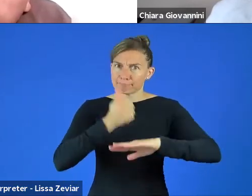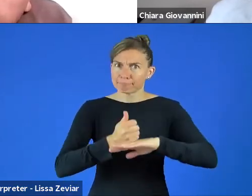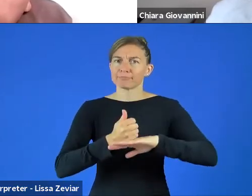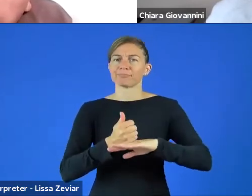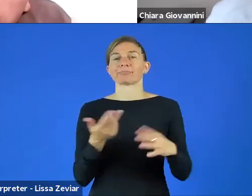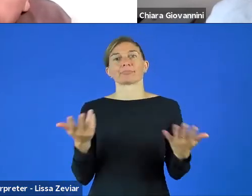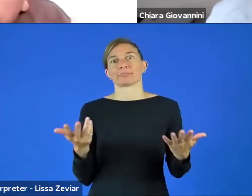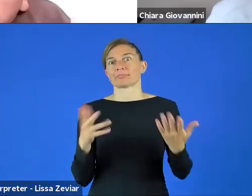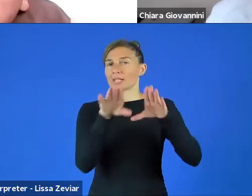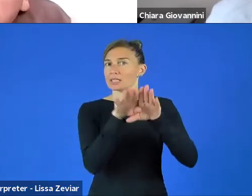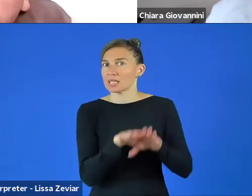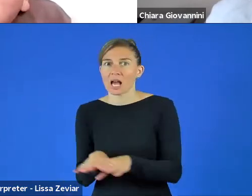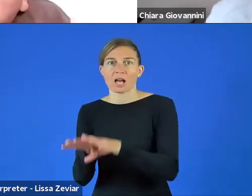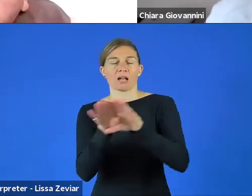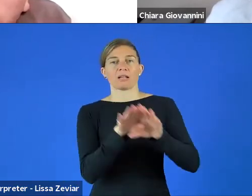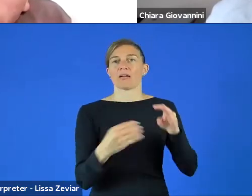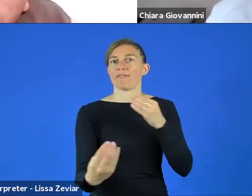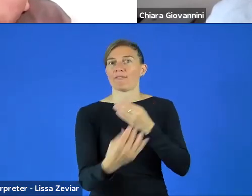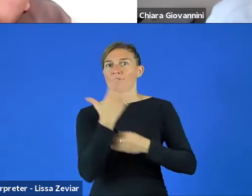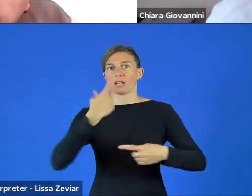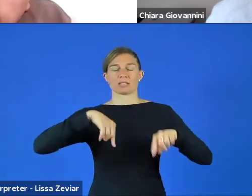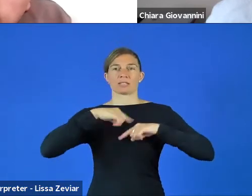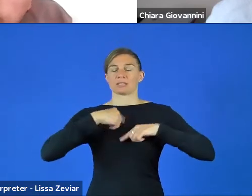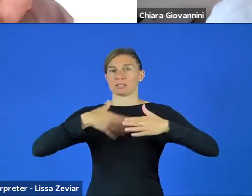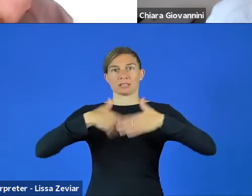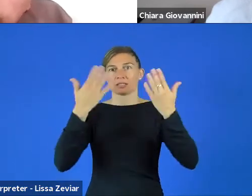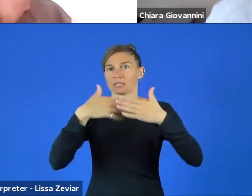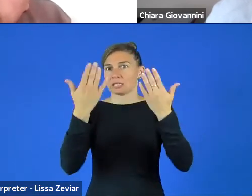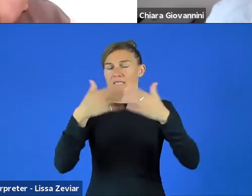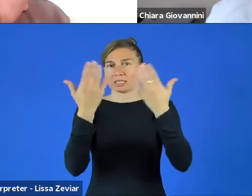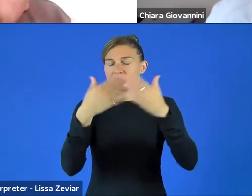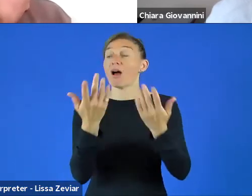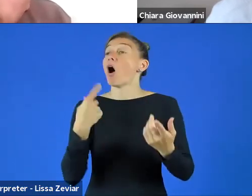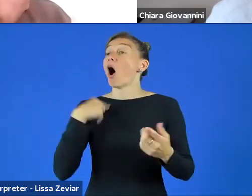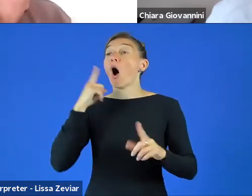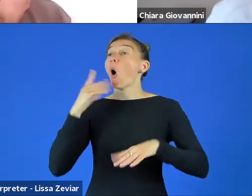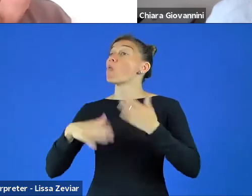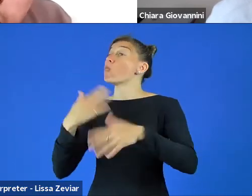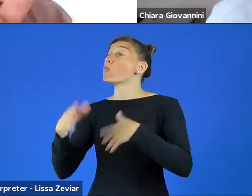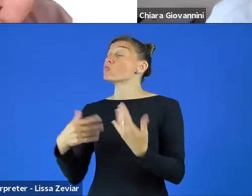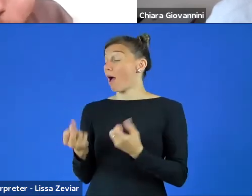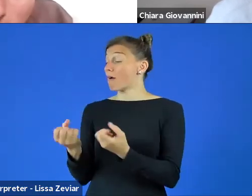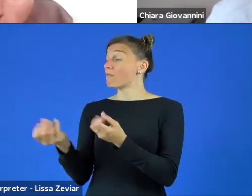for all the appliances that we use and take for granted. They are developed through standardisation.